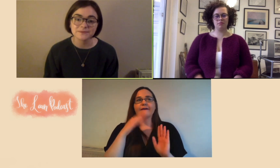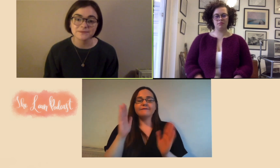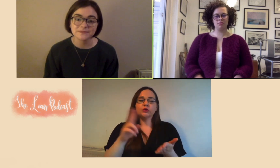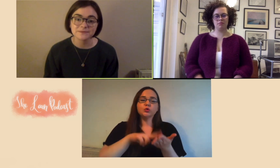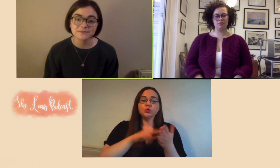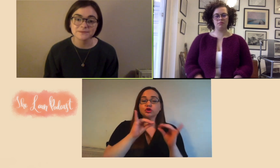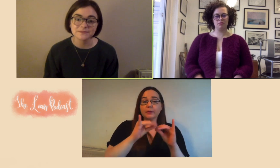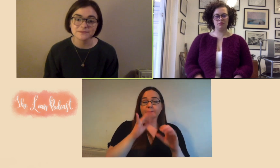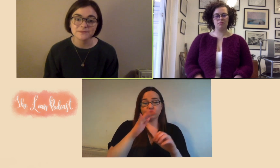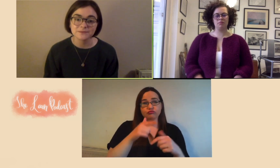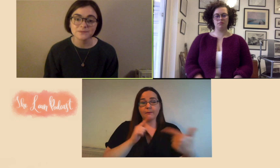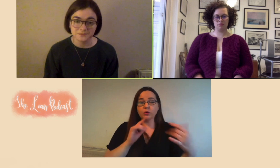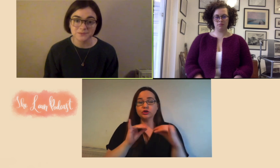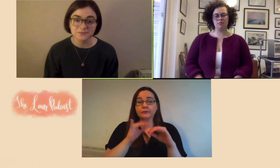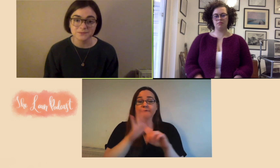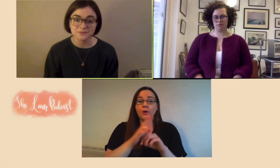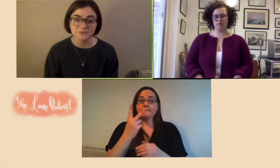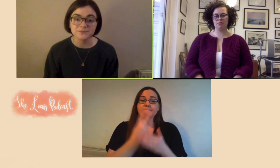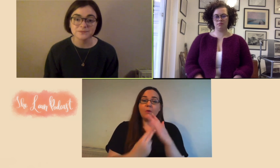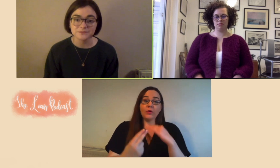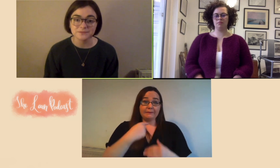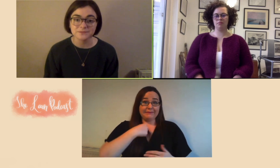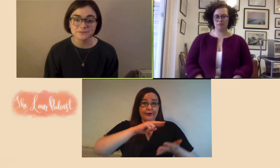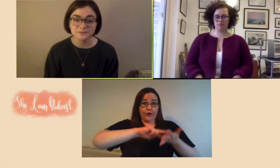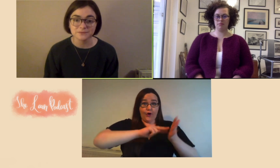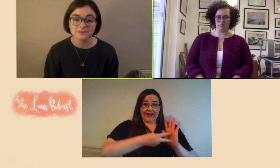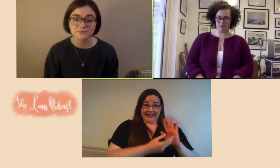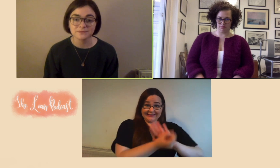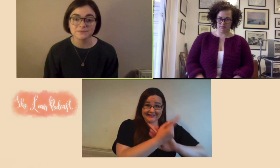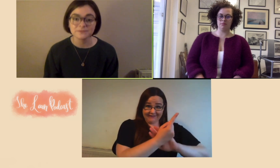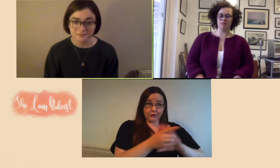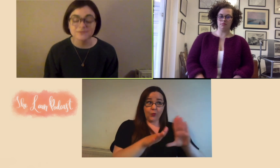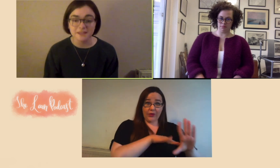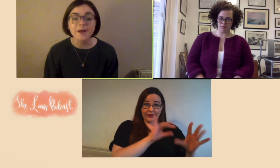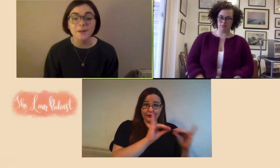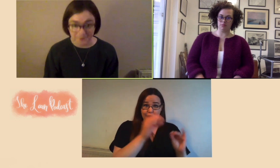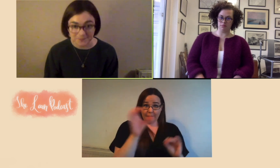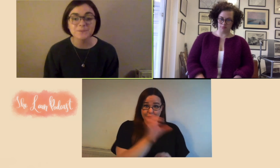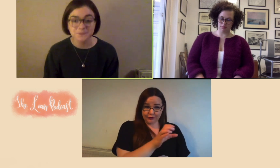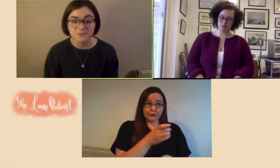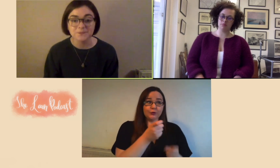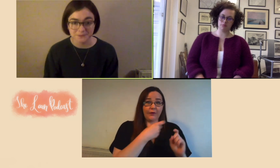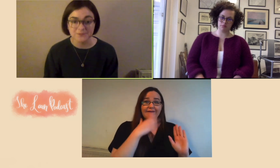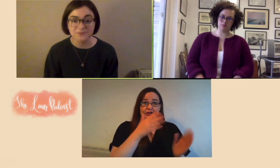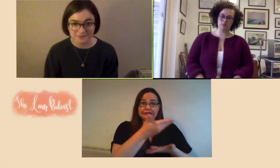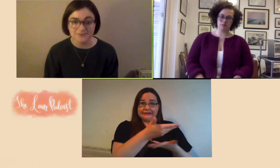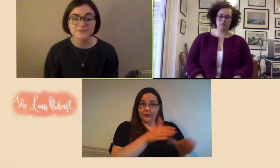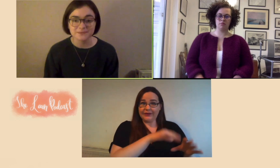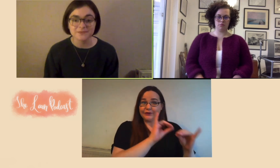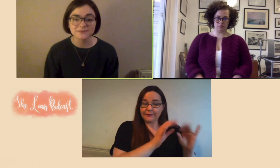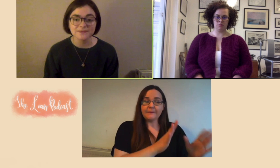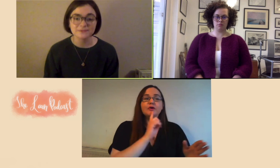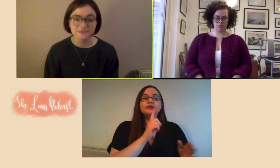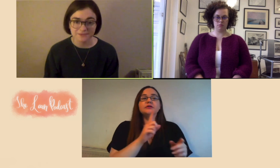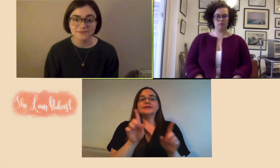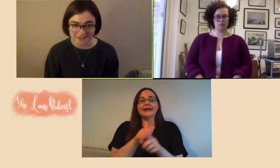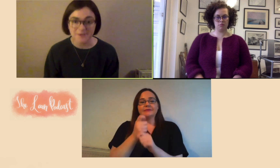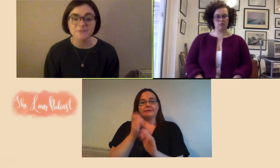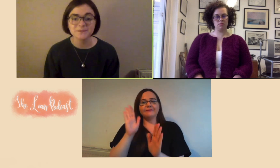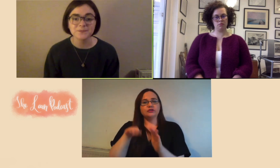that's being quite difficult I suppose, for remote interpreting. So, I myself, I organize events that need interpreters present for those events,